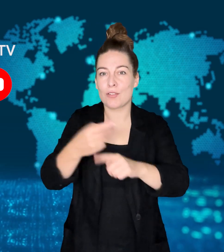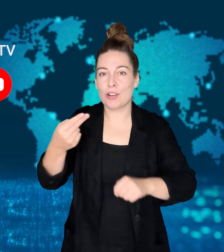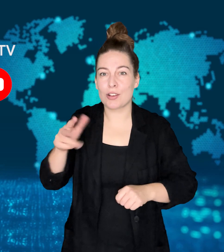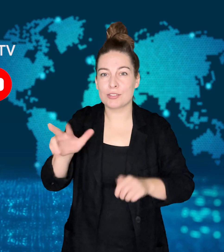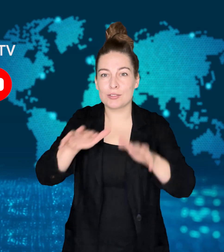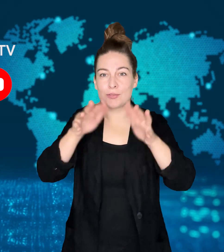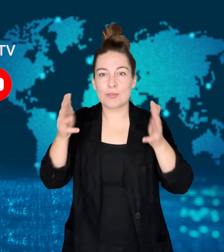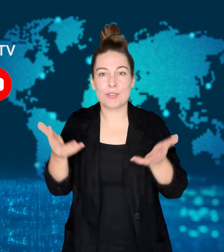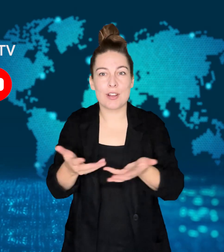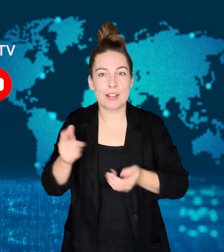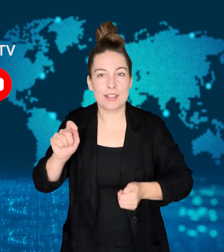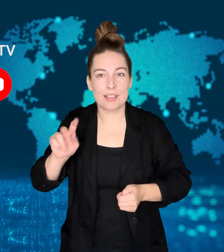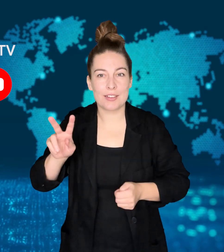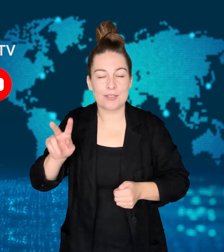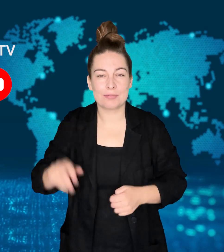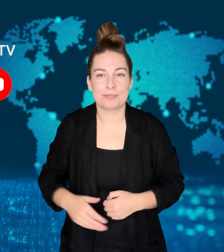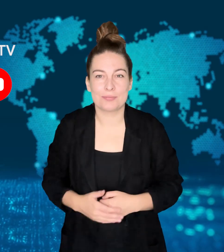to get new video updates!